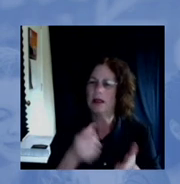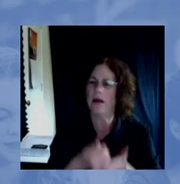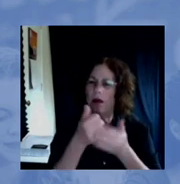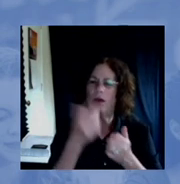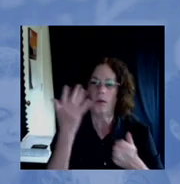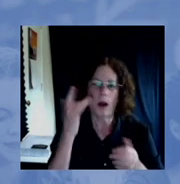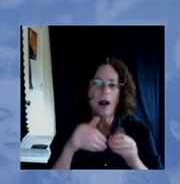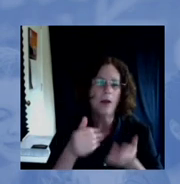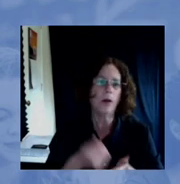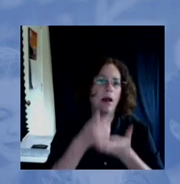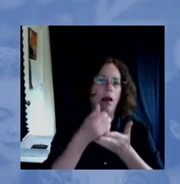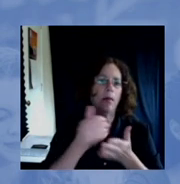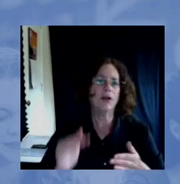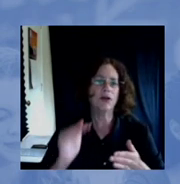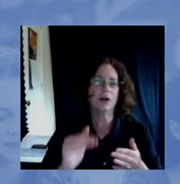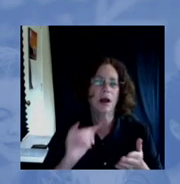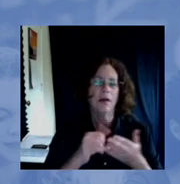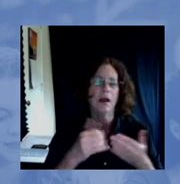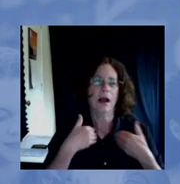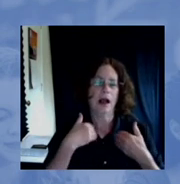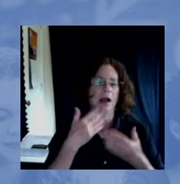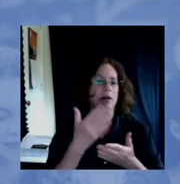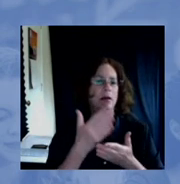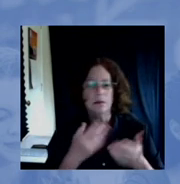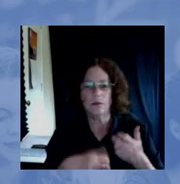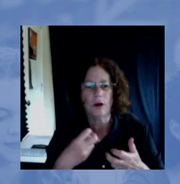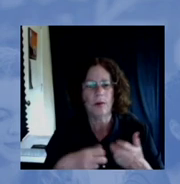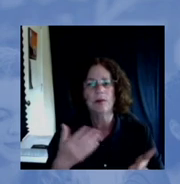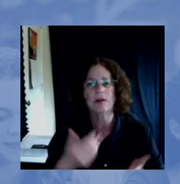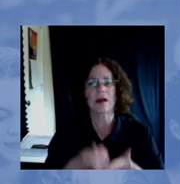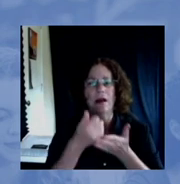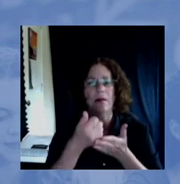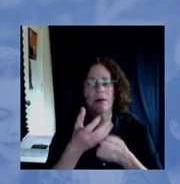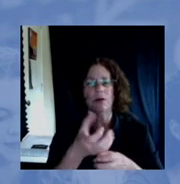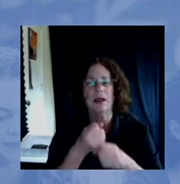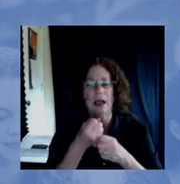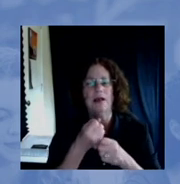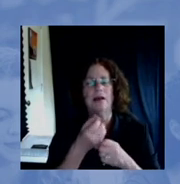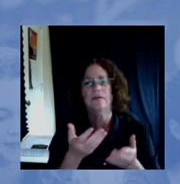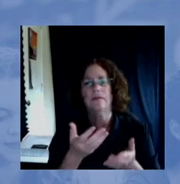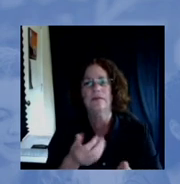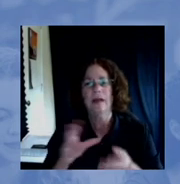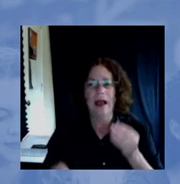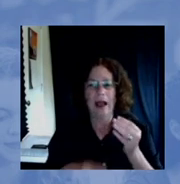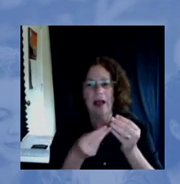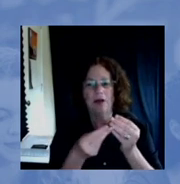THAT MIGHT BE HAVING SUICIDAL IDEATIONS AND GET REMEDIATION FOR MY CHILD TUTORING. ANYTHING